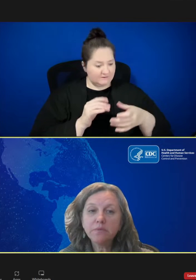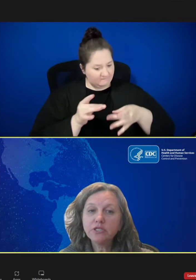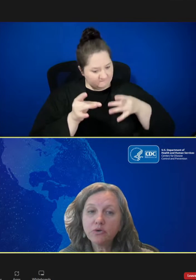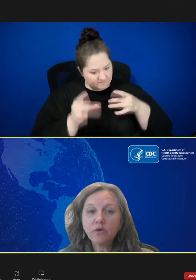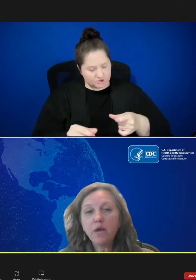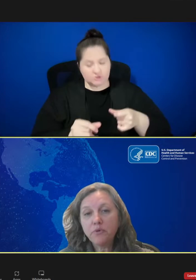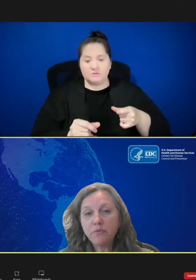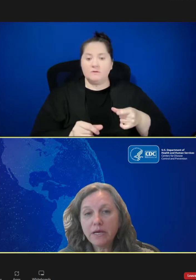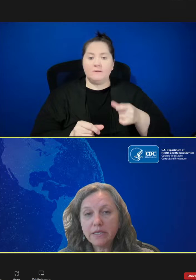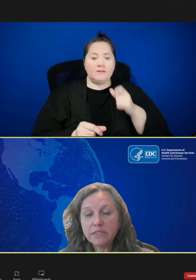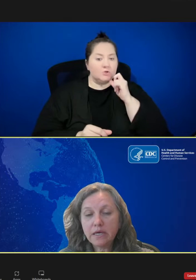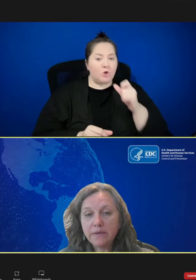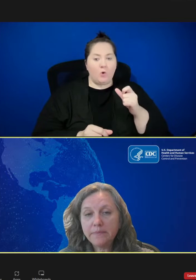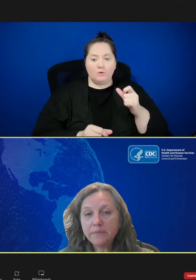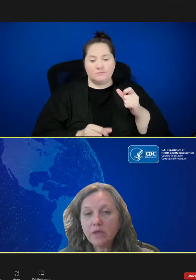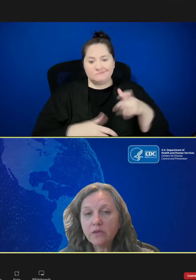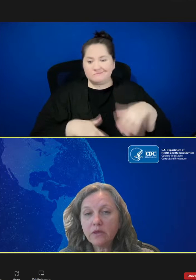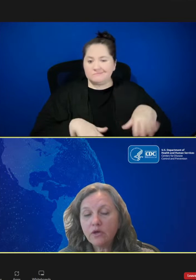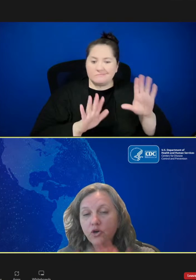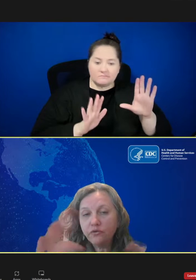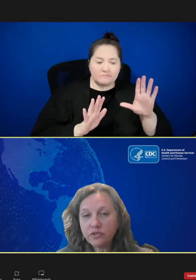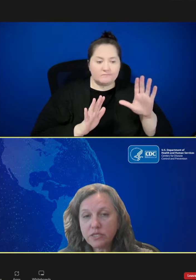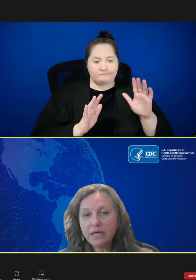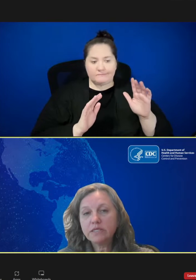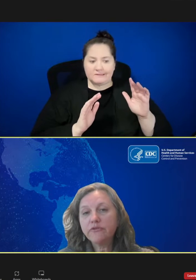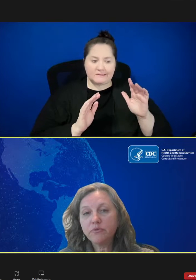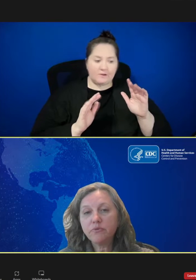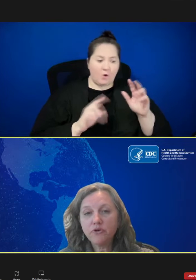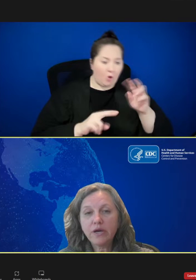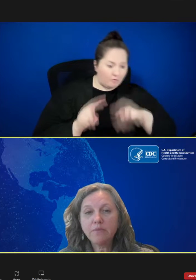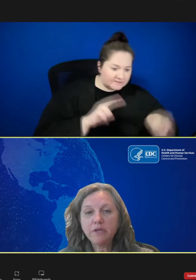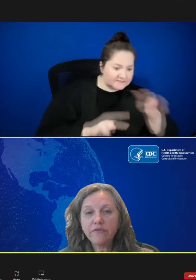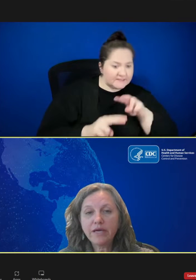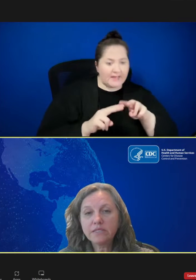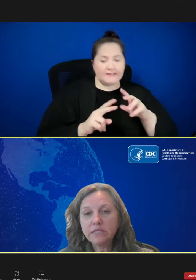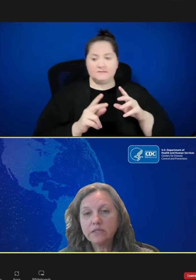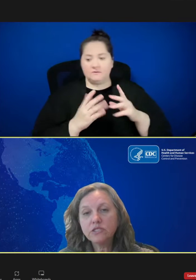but don't compromise the oversight of the program and the vaccines.